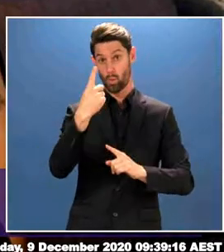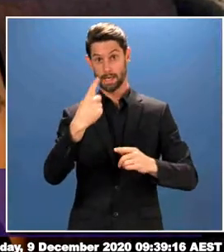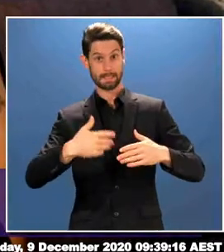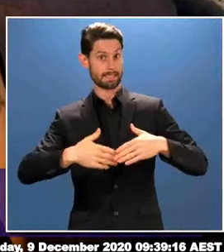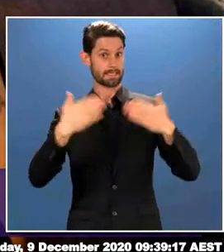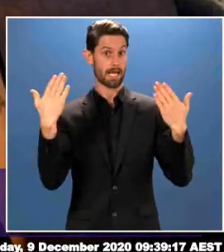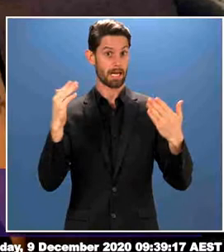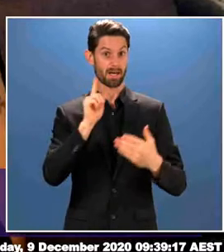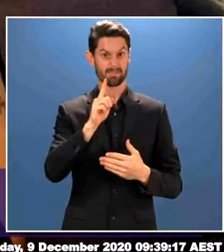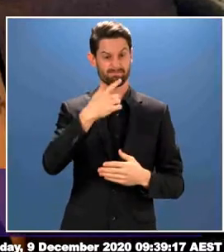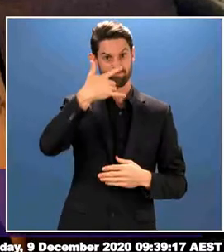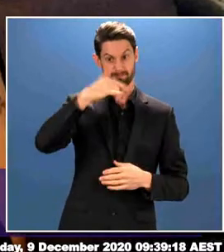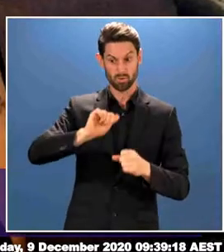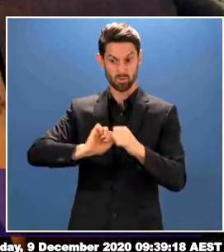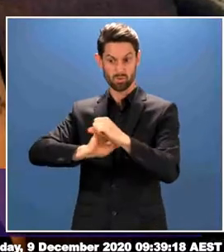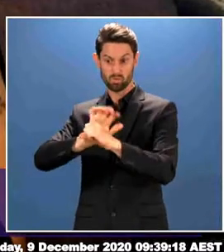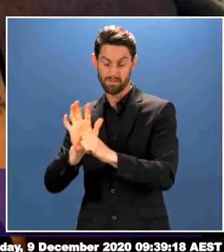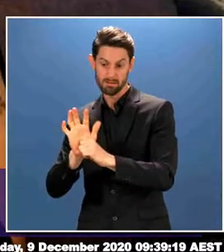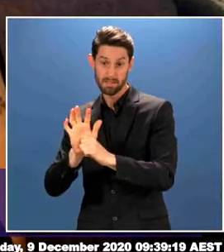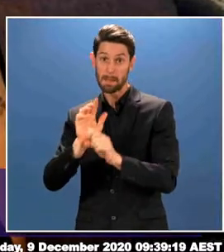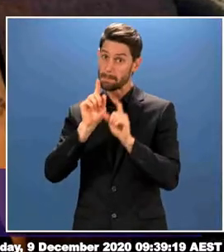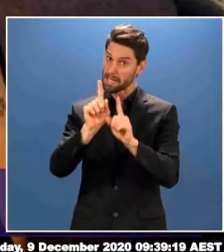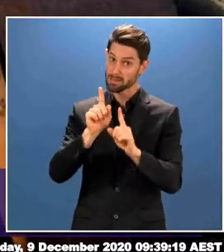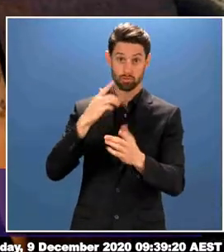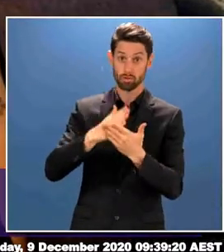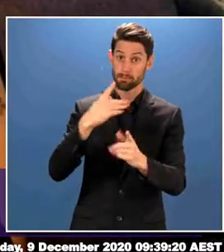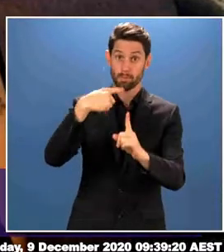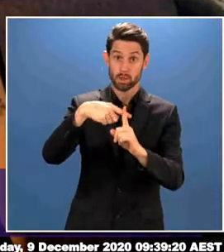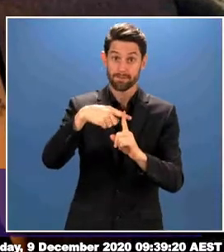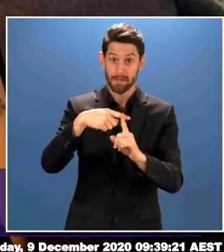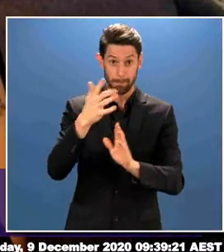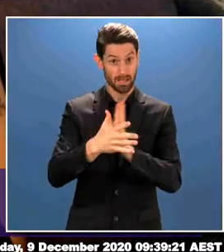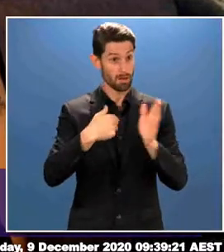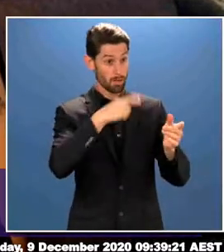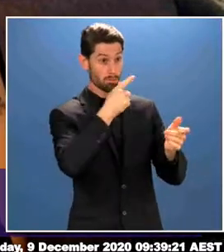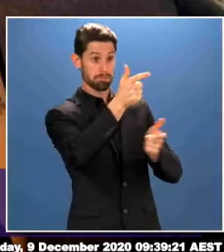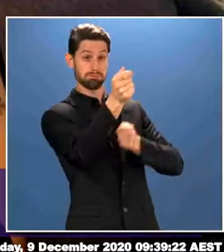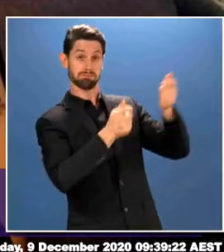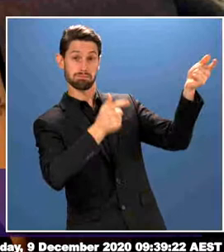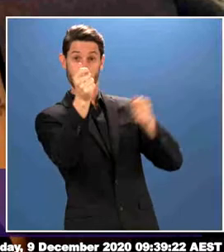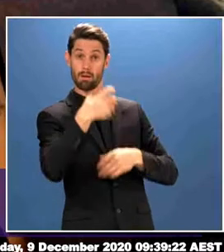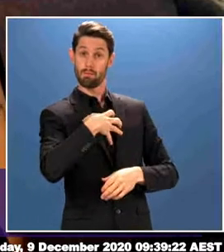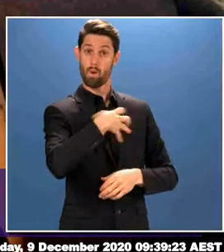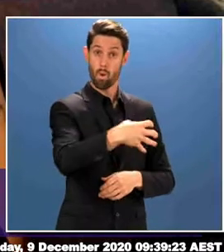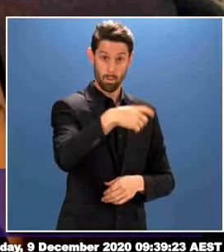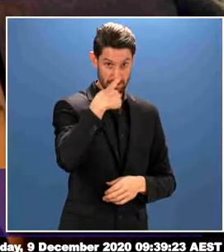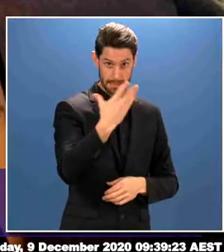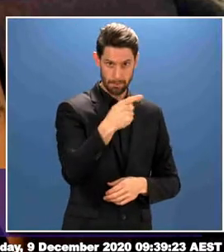actually COVID-19 allowed more people to attend and make it in many more ways accessible.